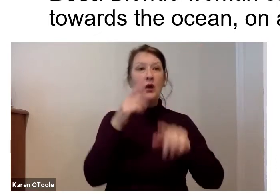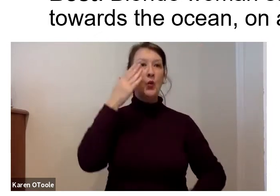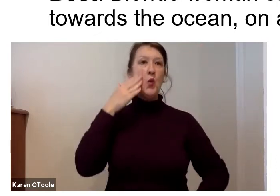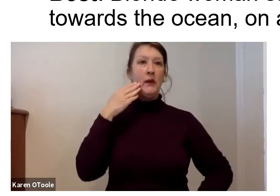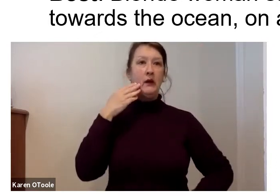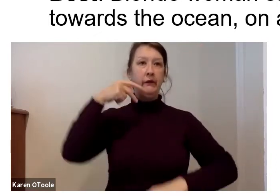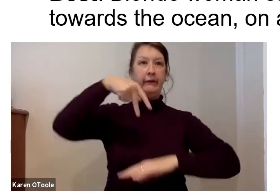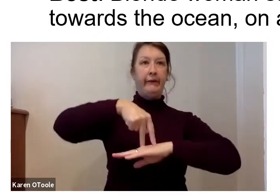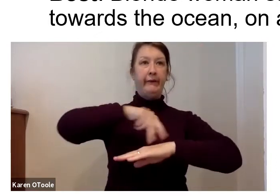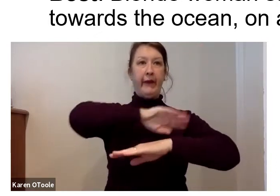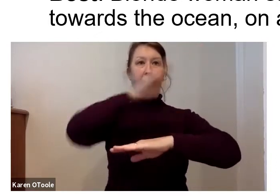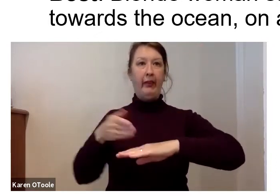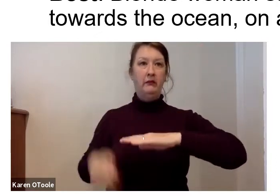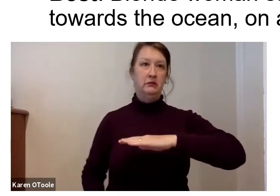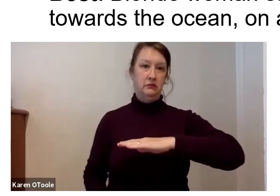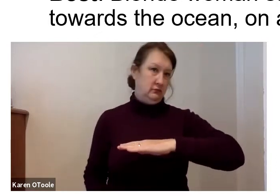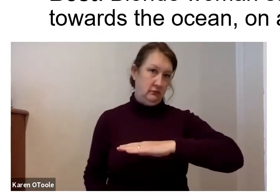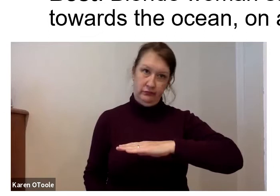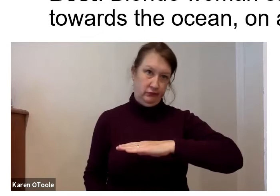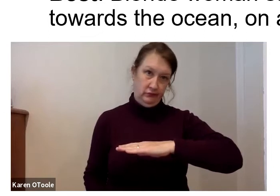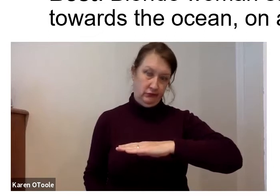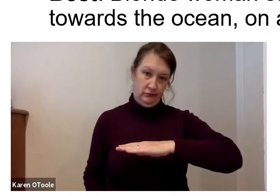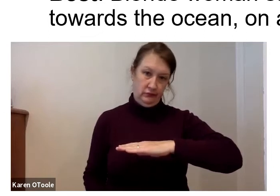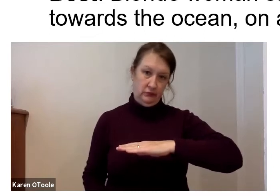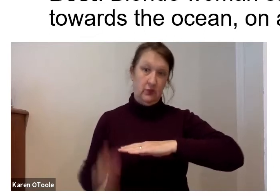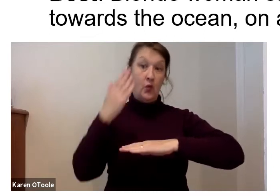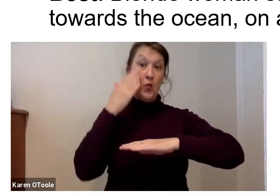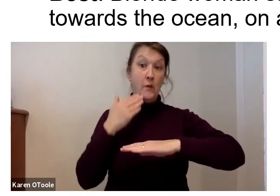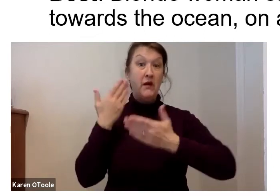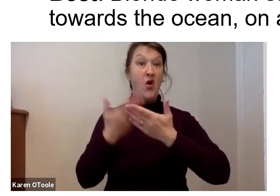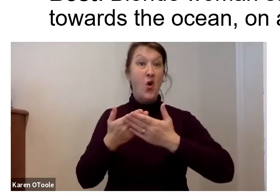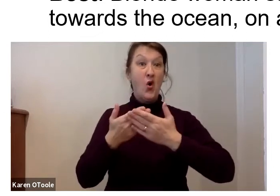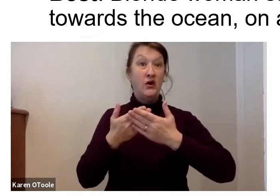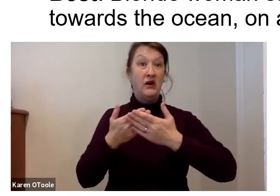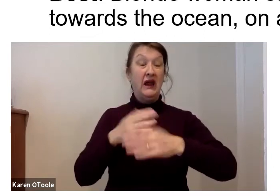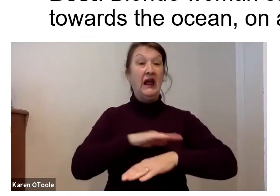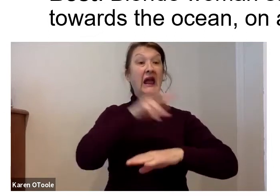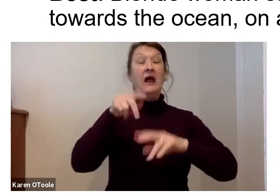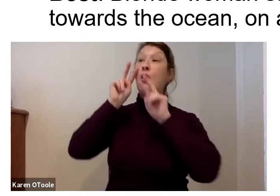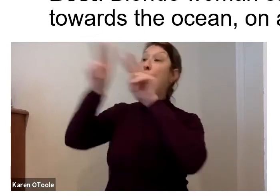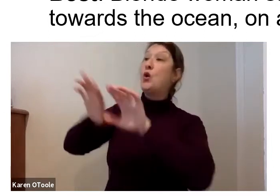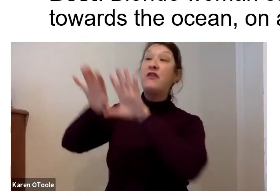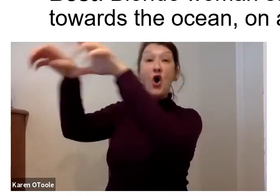OK is 'woman on hill, looking at the ocean.' And at the end we have